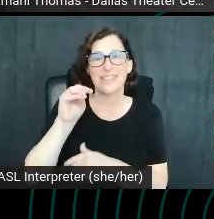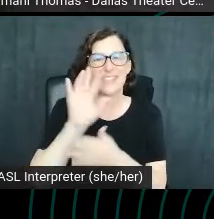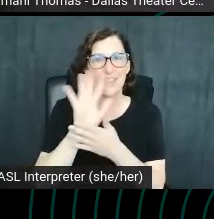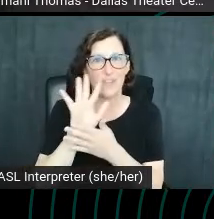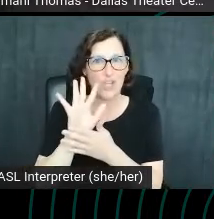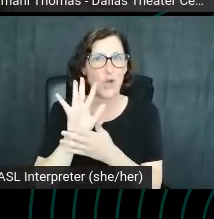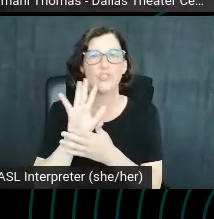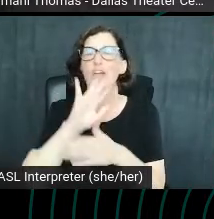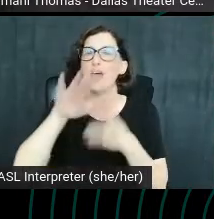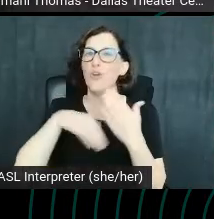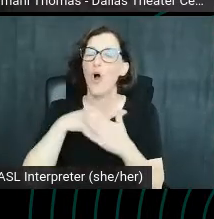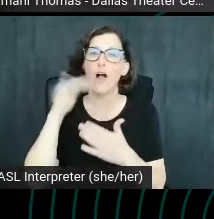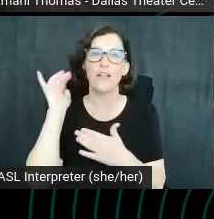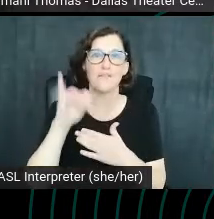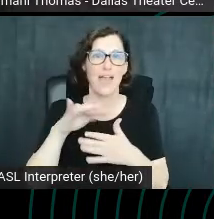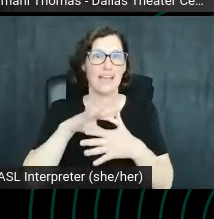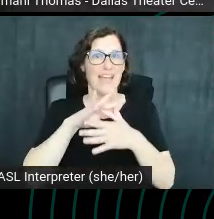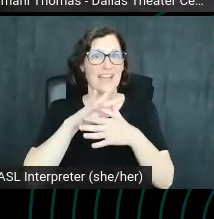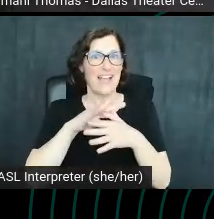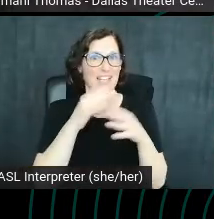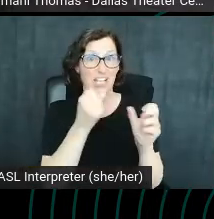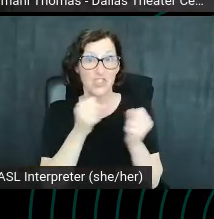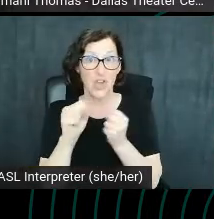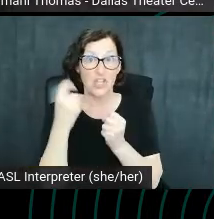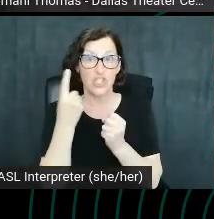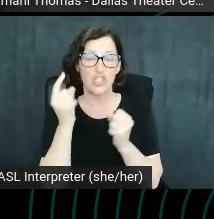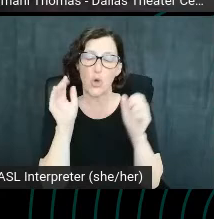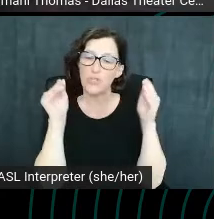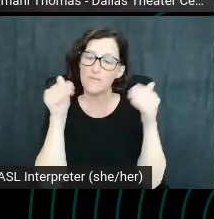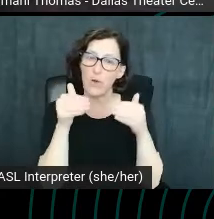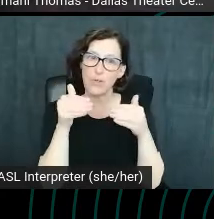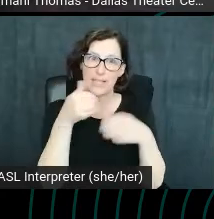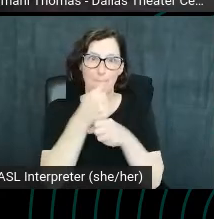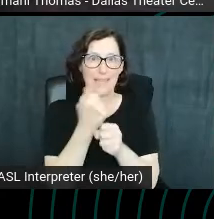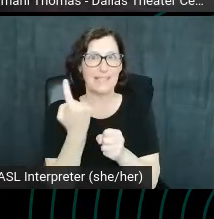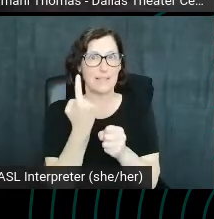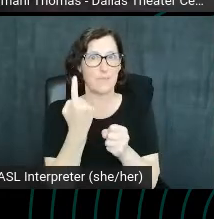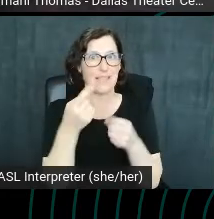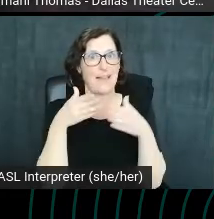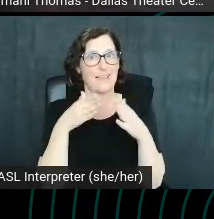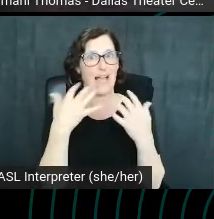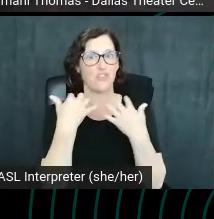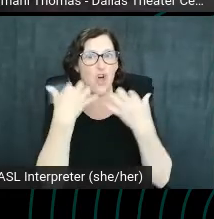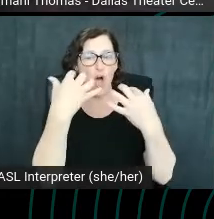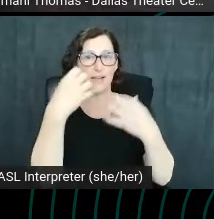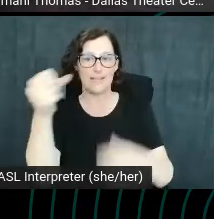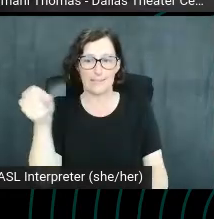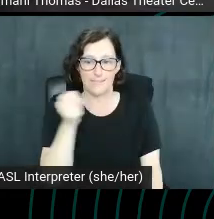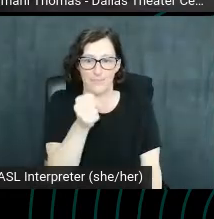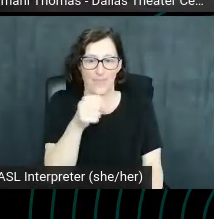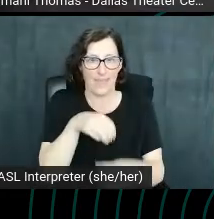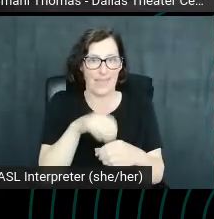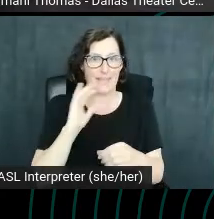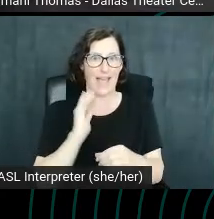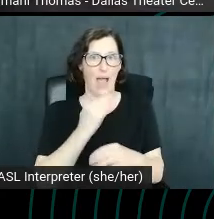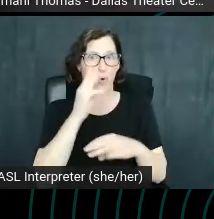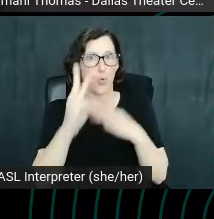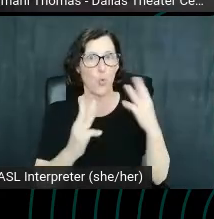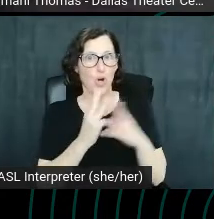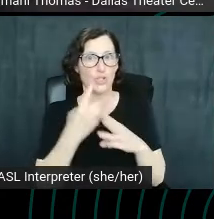Our overall content strategy always focuses on creating something that let's our audiences insert themselves into the worlds we're creating, and video's a huge part of that.